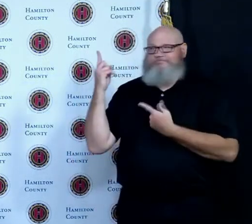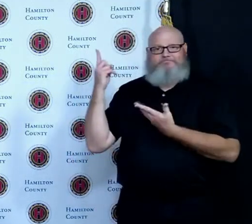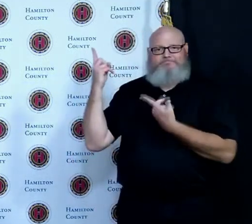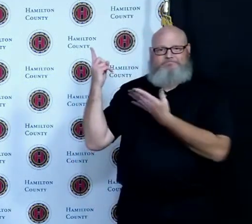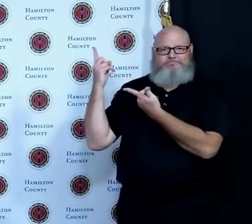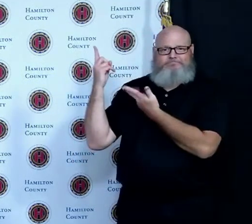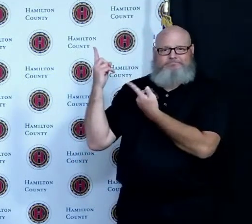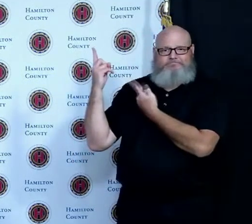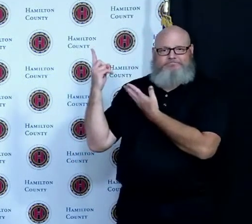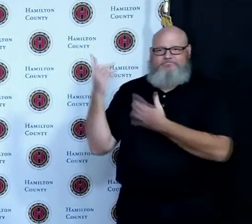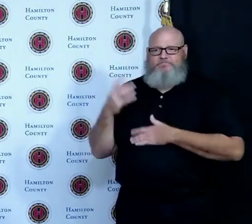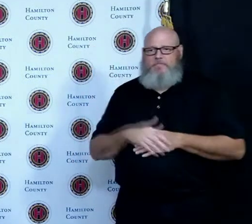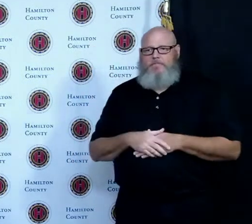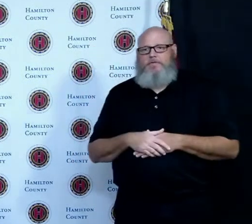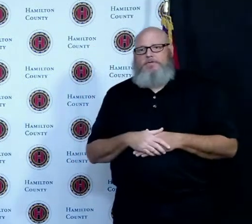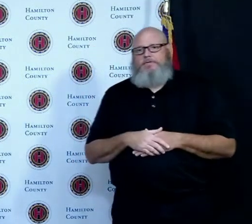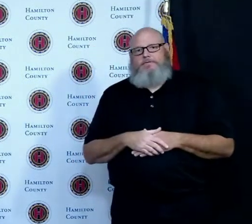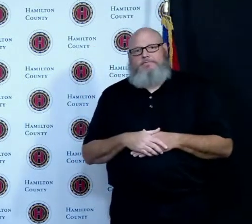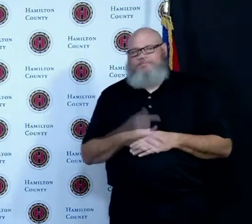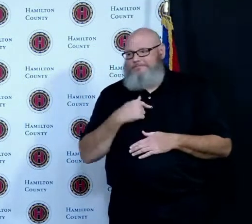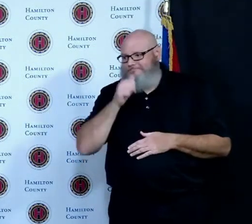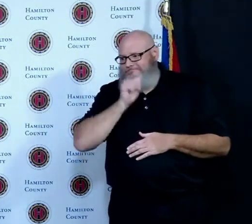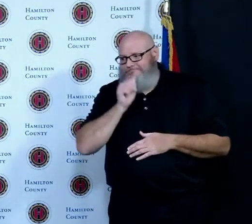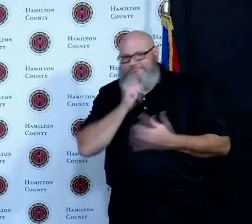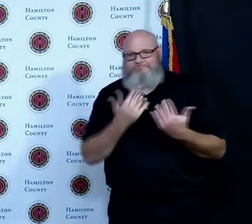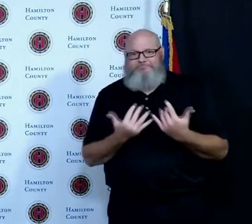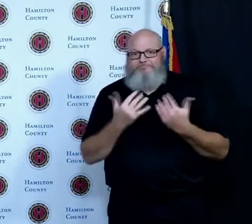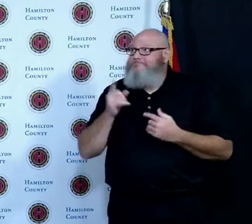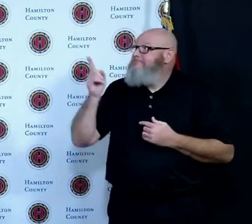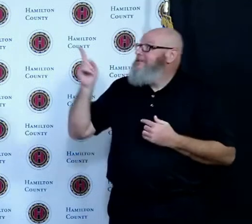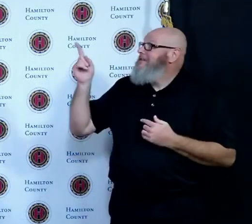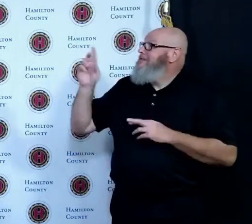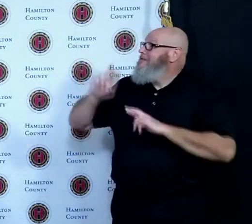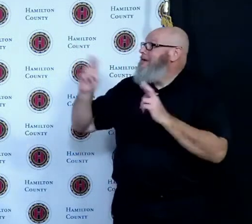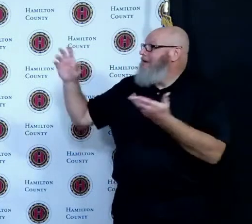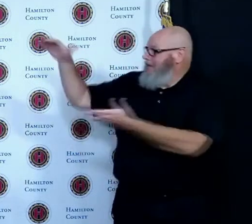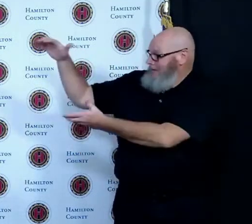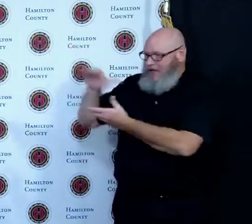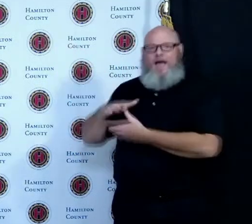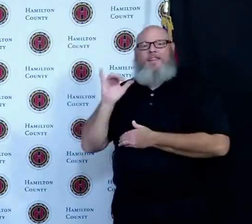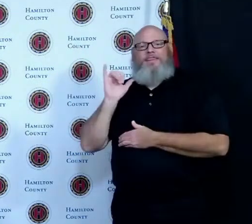Hamilton County I really do want to stress though while my 500 doses do seem meager